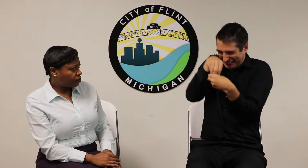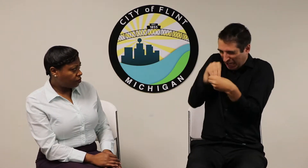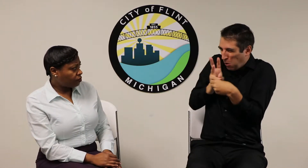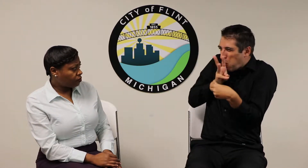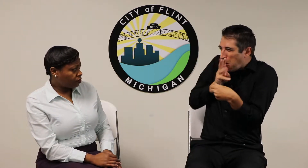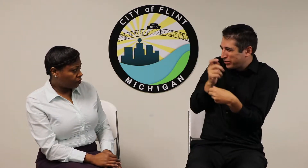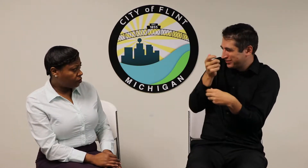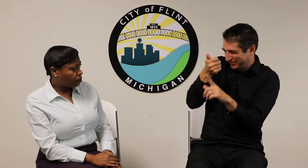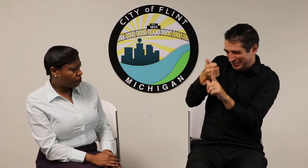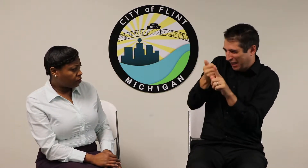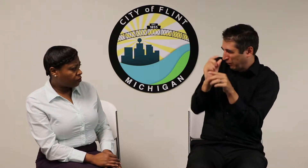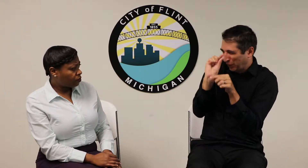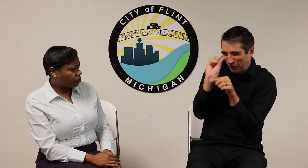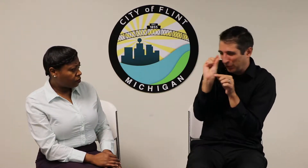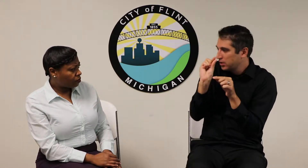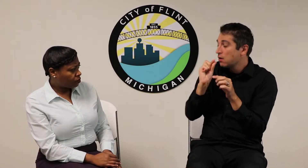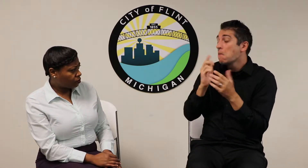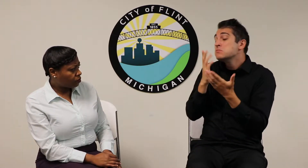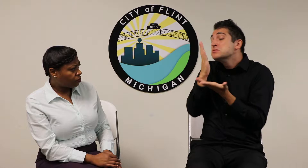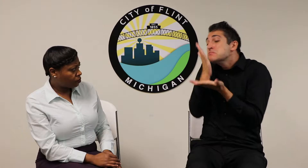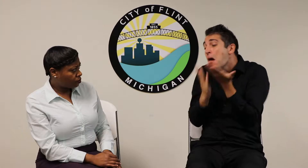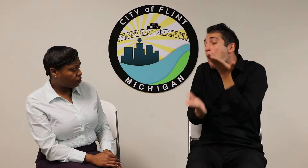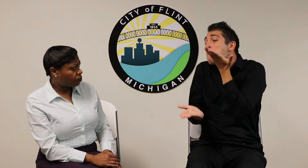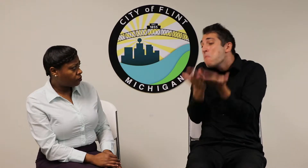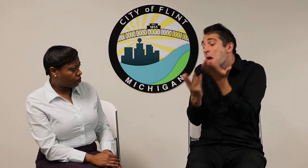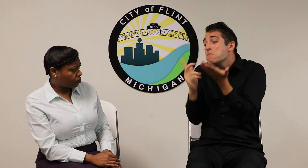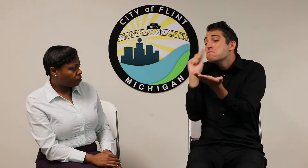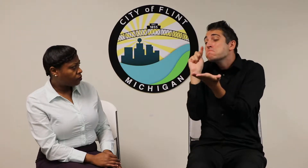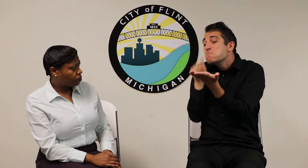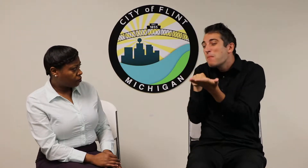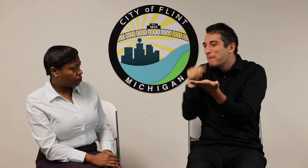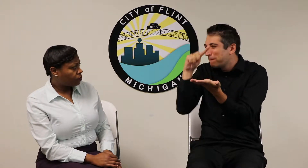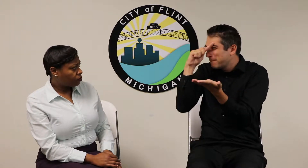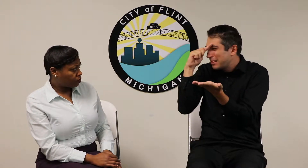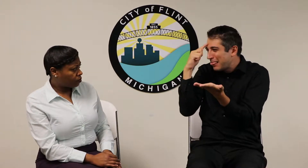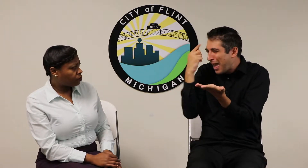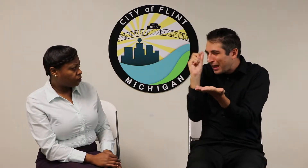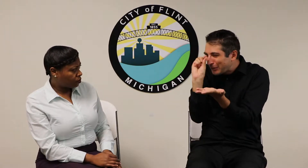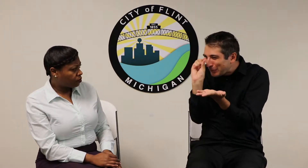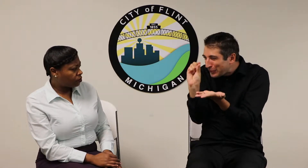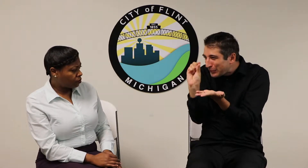and then there's the little black particles that you may be able to see, but because you can't say, because I don't see anything,